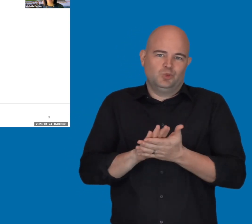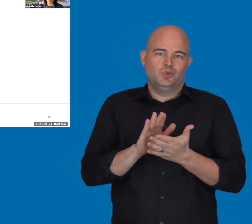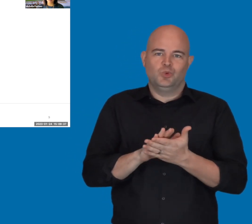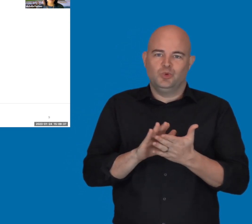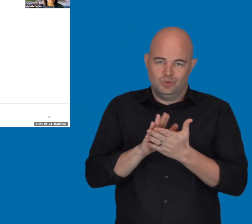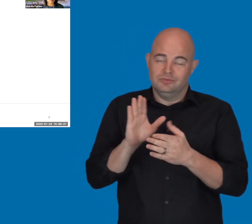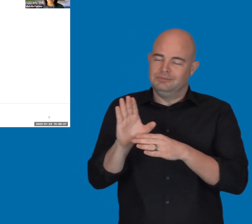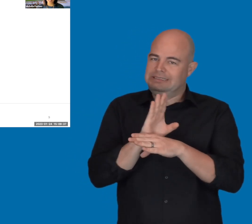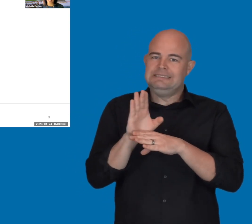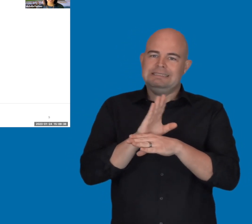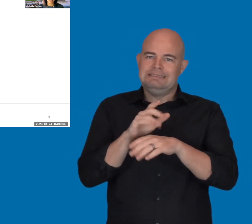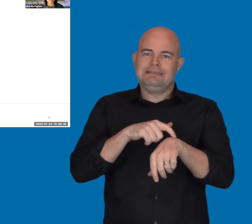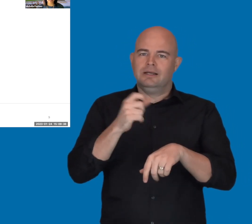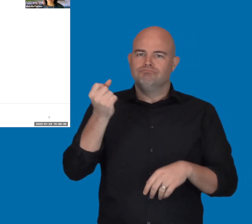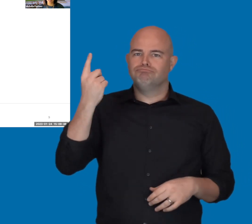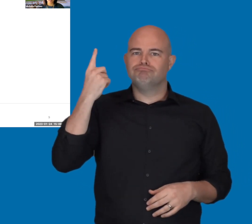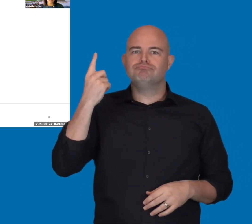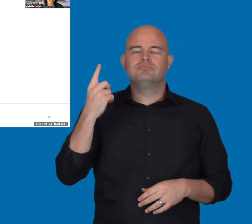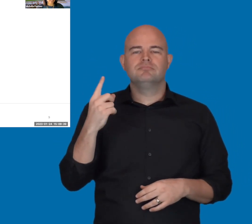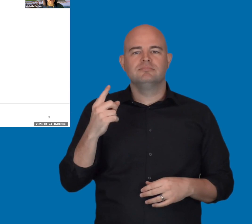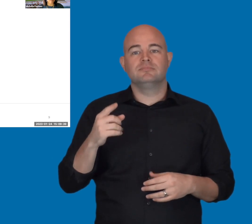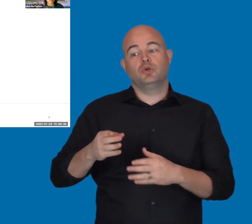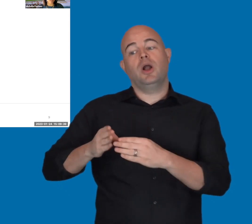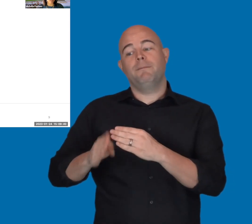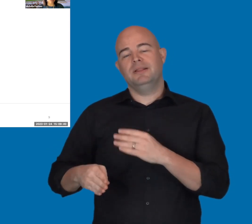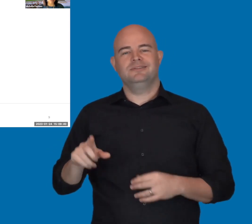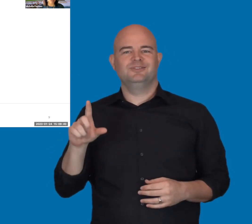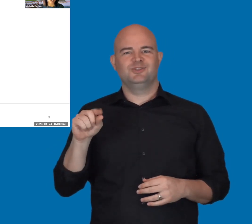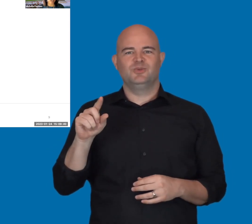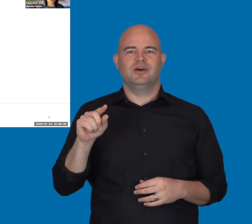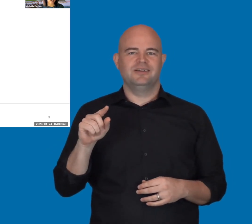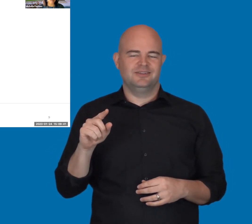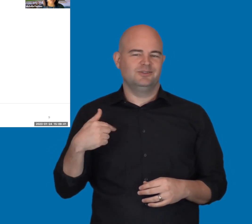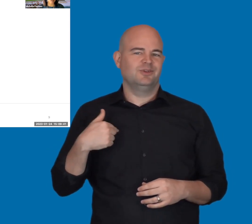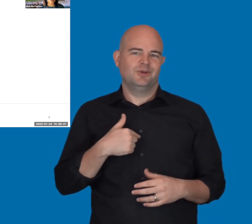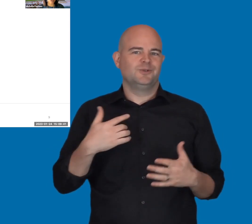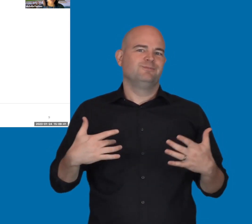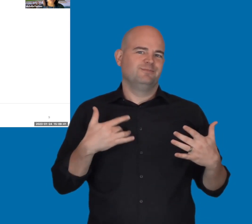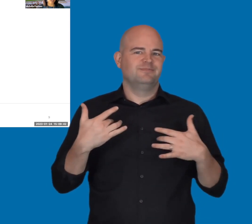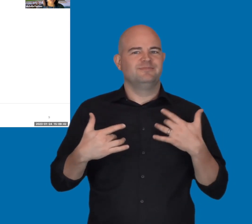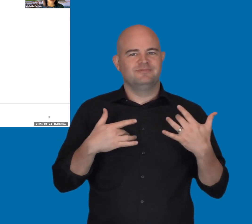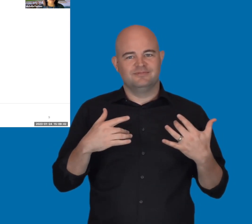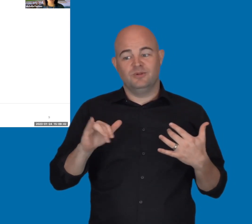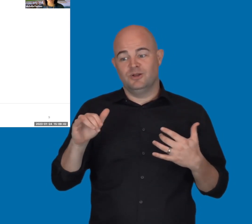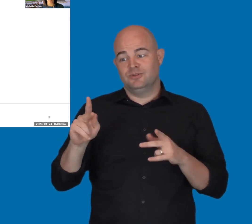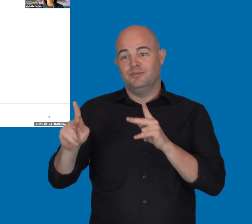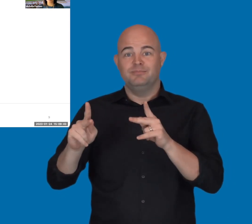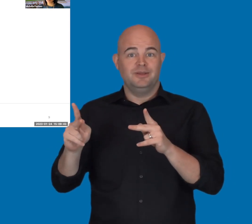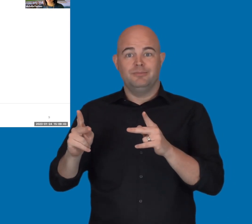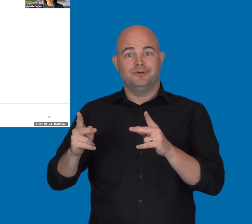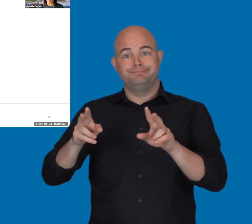And let's talk about successes because we were very happy that it went well, the first training.